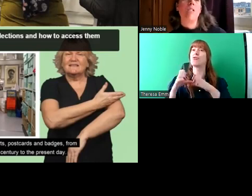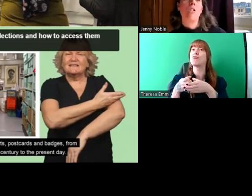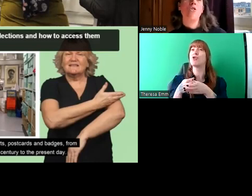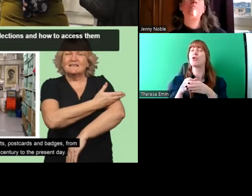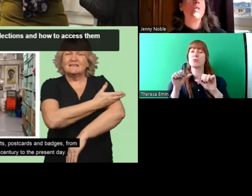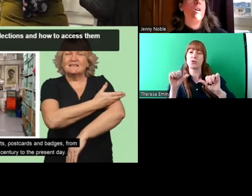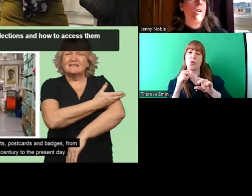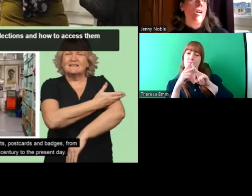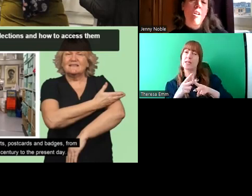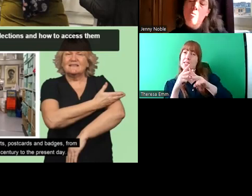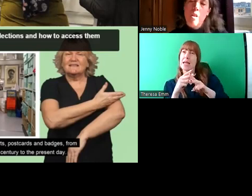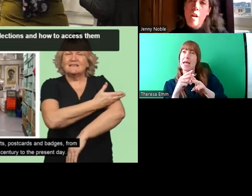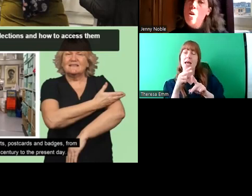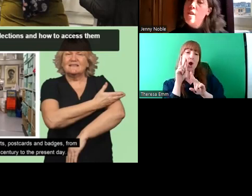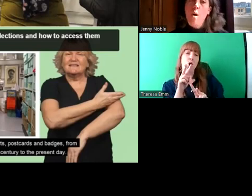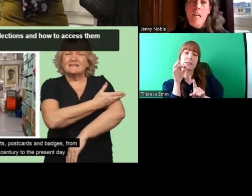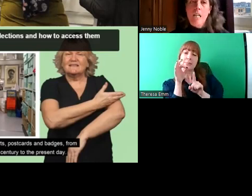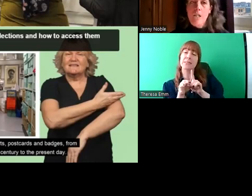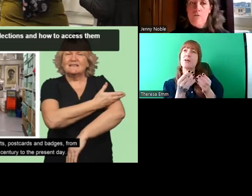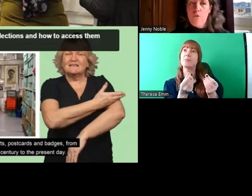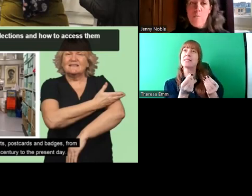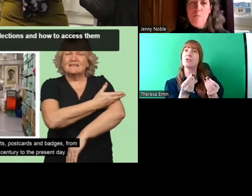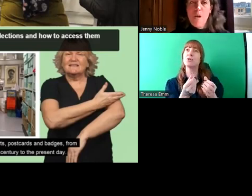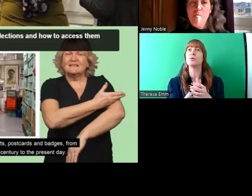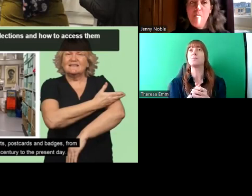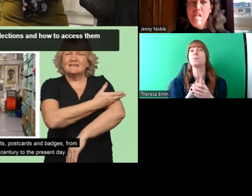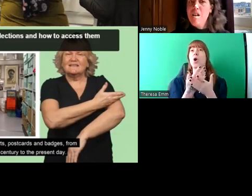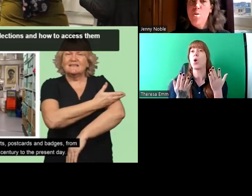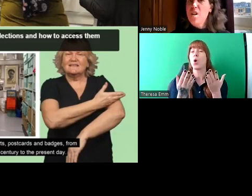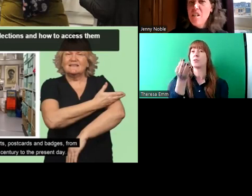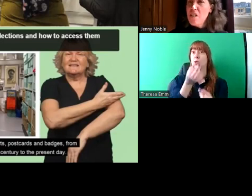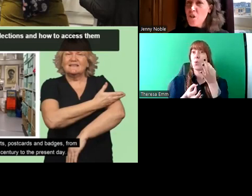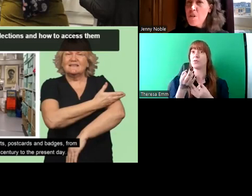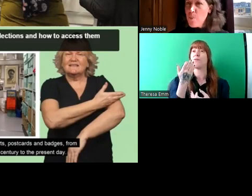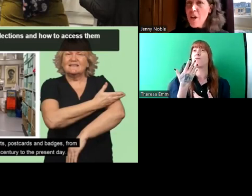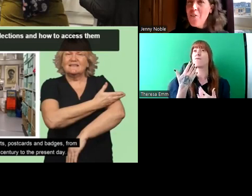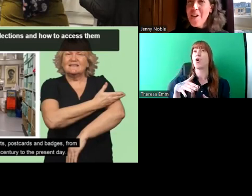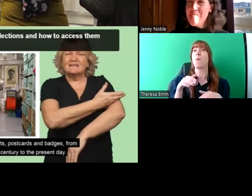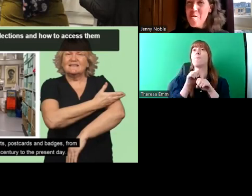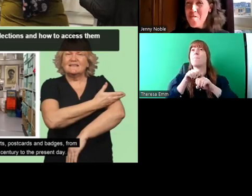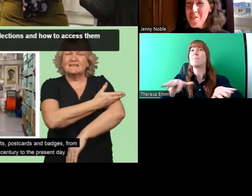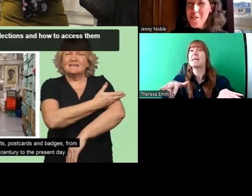material. We get a lot of inquiries from media and broadcasting groups as well - often that's